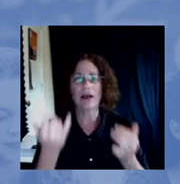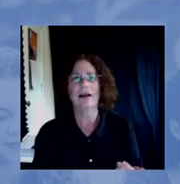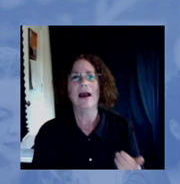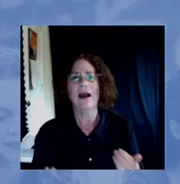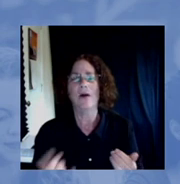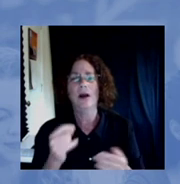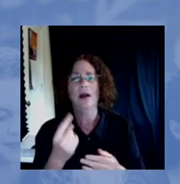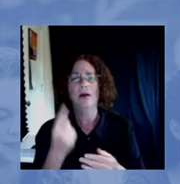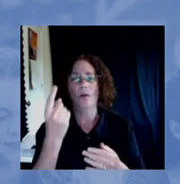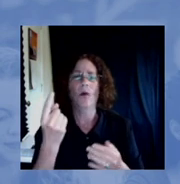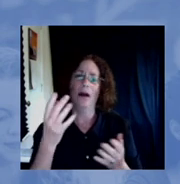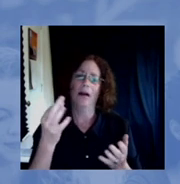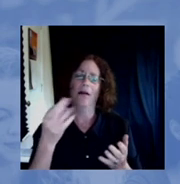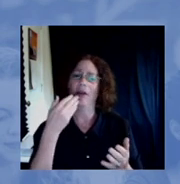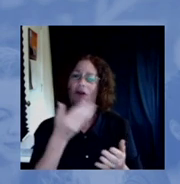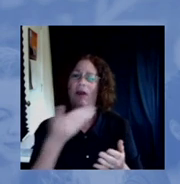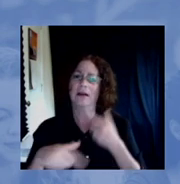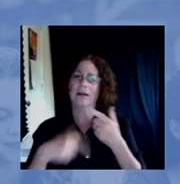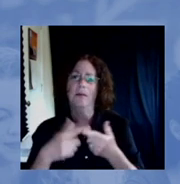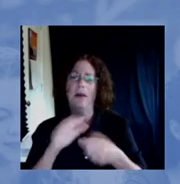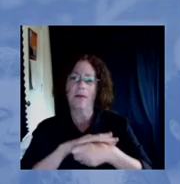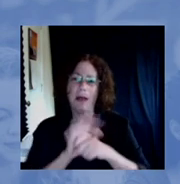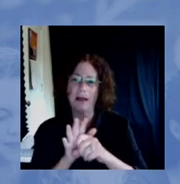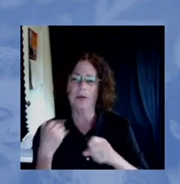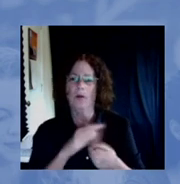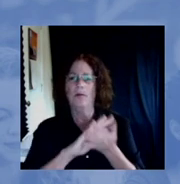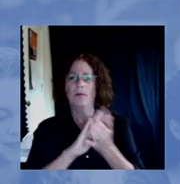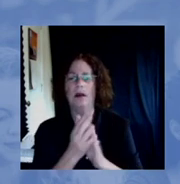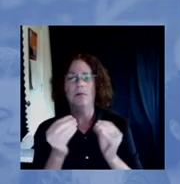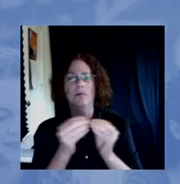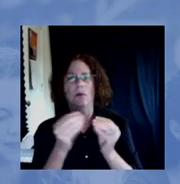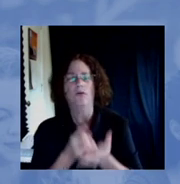OF THIS PANDEMIC IS THAT WE HAVE BECOME MORE DATA RICH THAN EVER BEFORE.